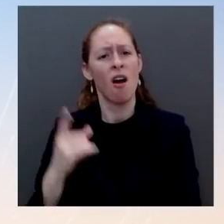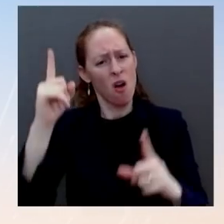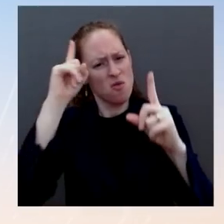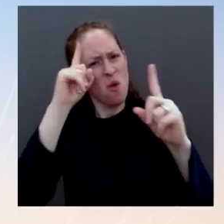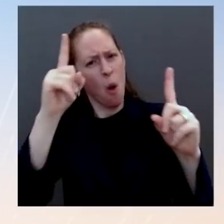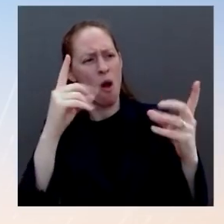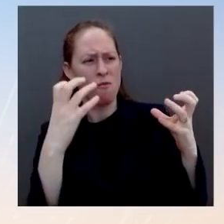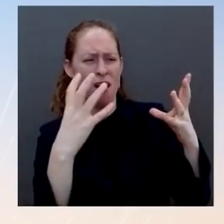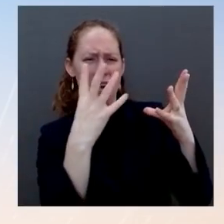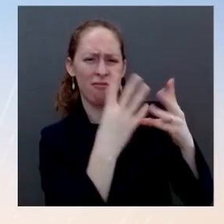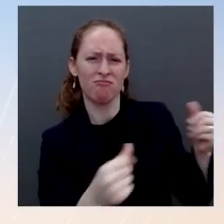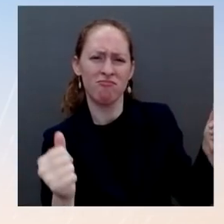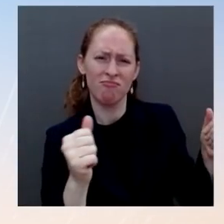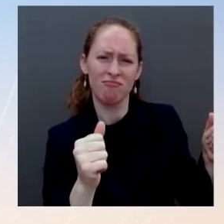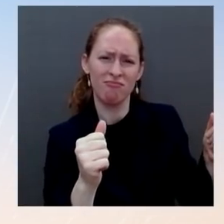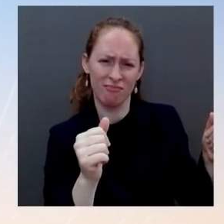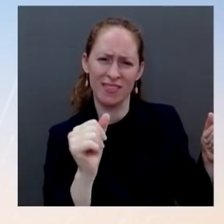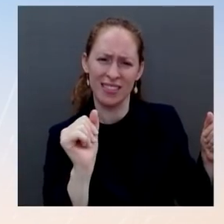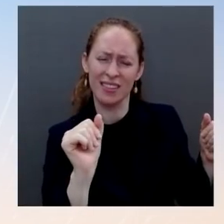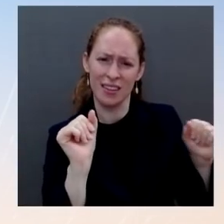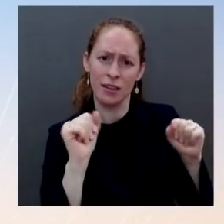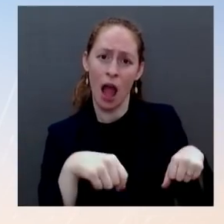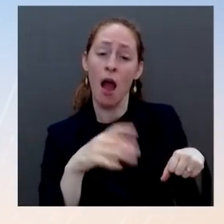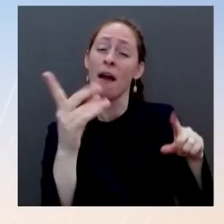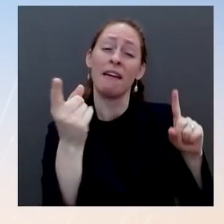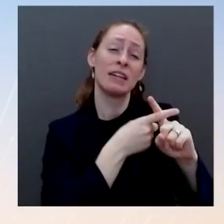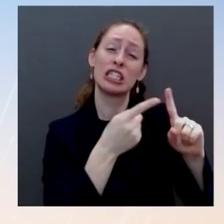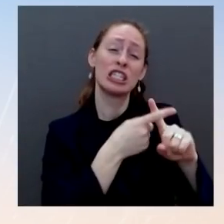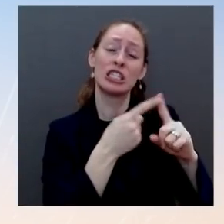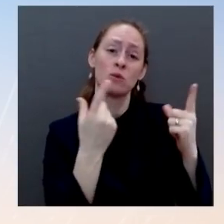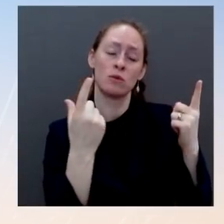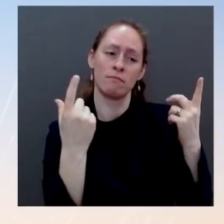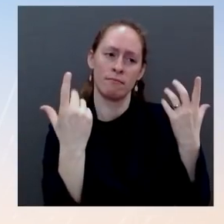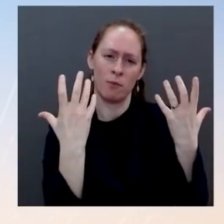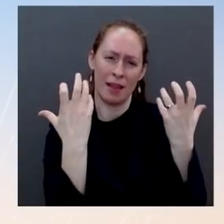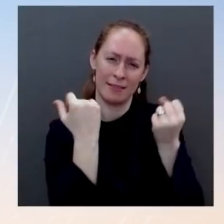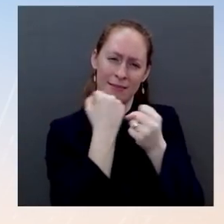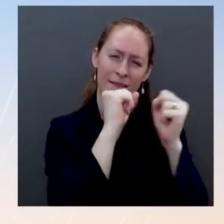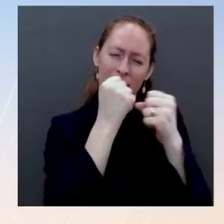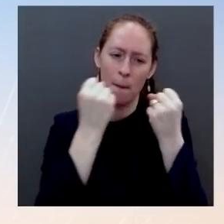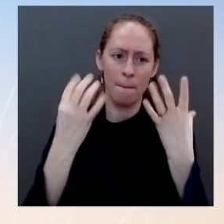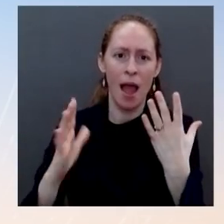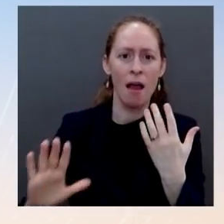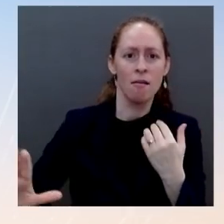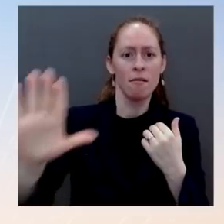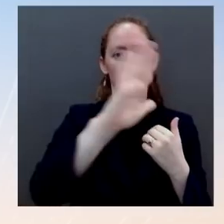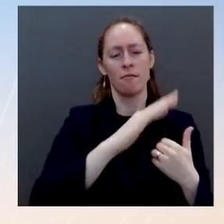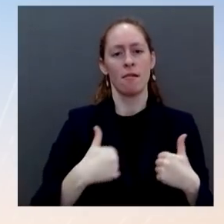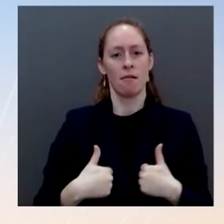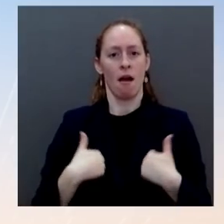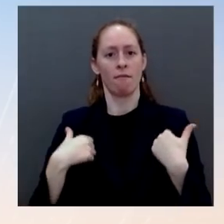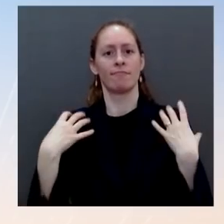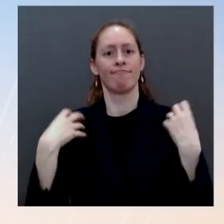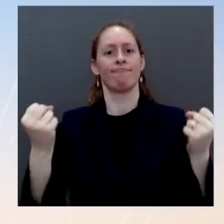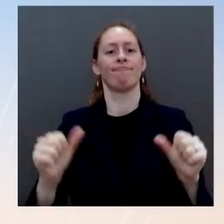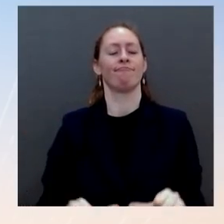And we know that pushing more people, getting more people vaccinated, getting more people boosted, encouraging mask wearing,